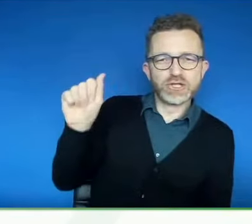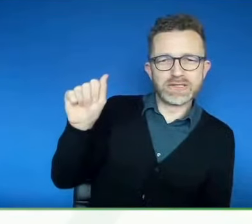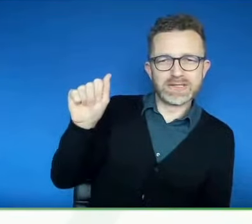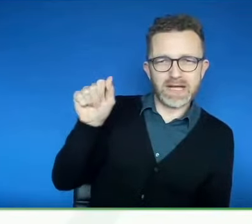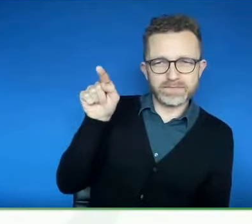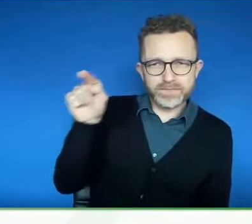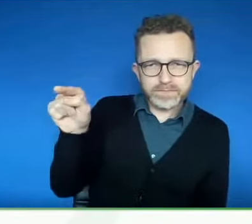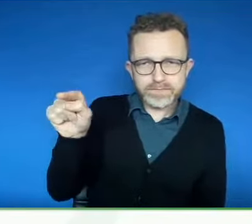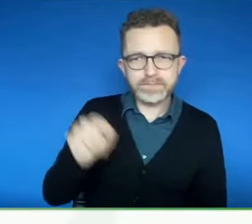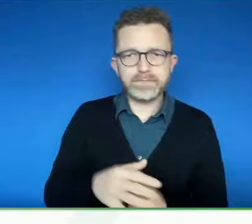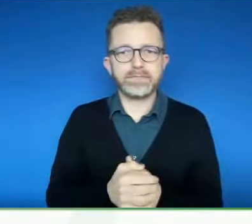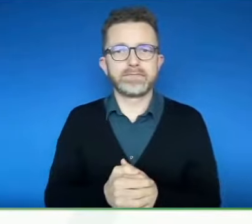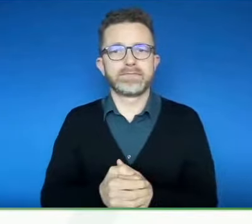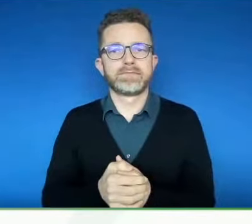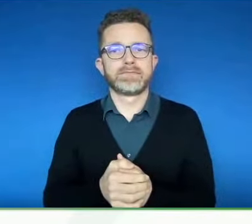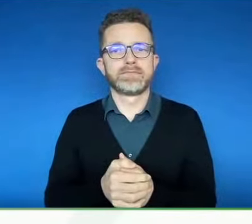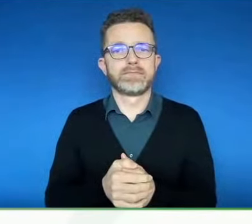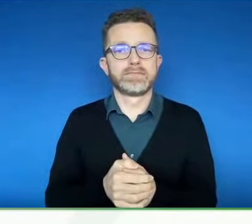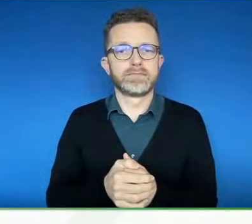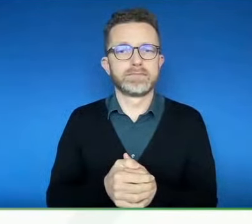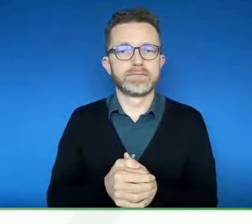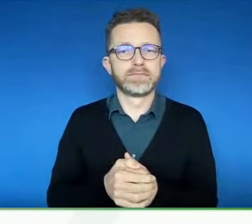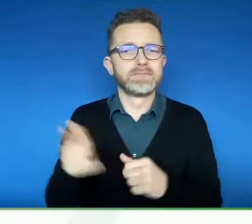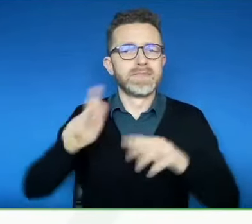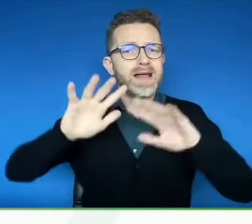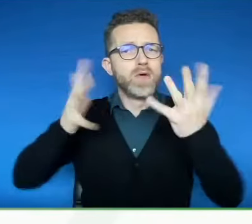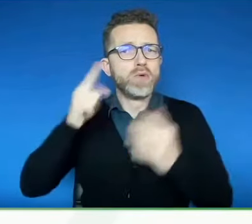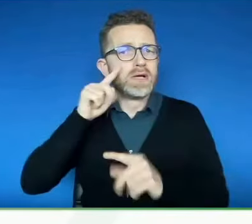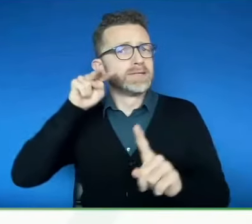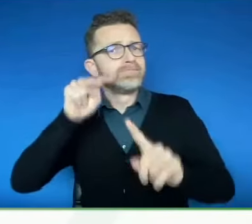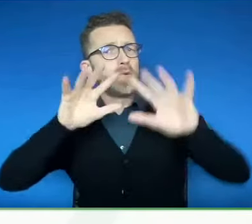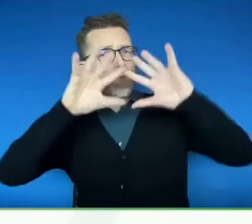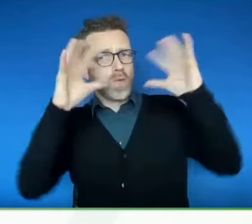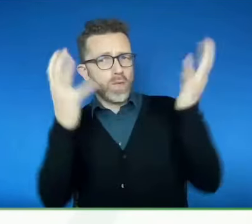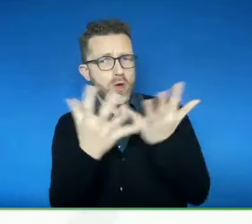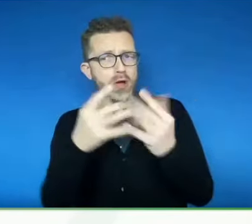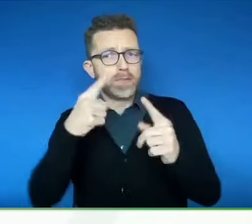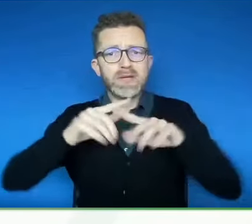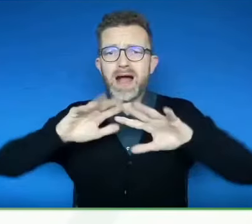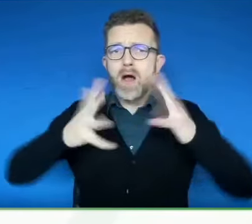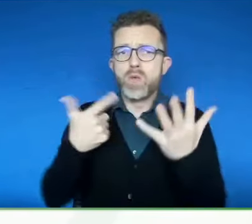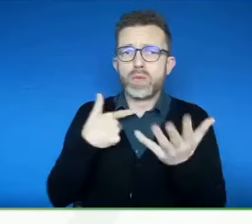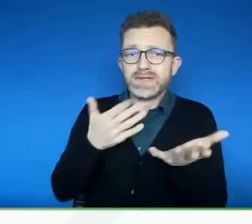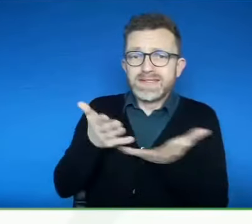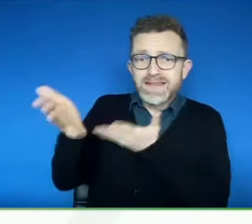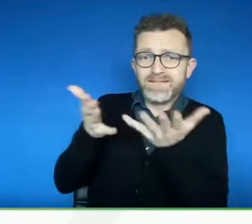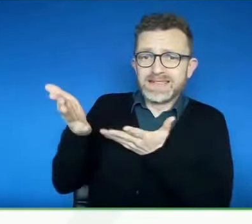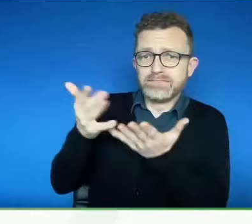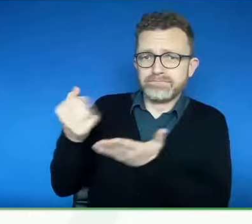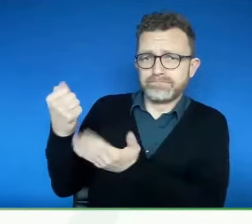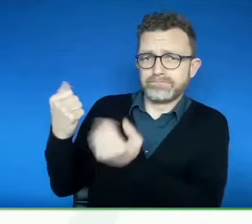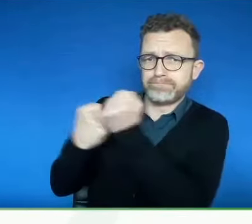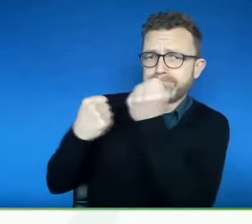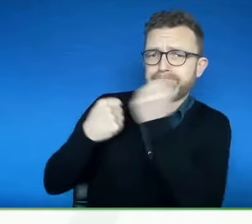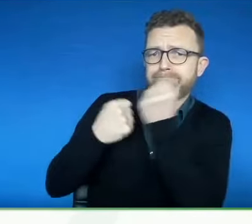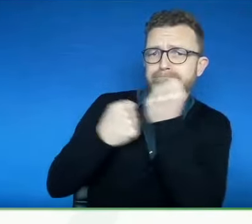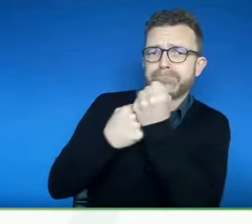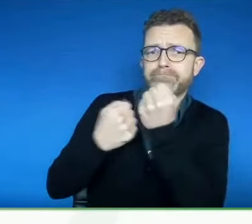I'm a tall white male with greying hair, and I am wearing a black…